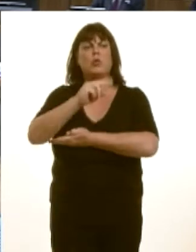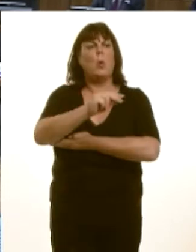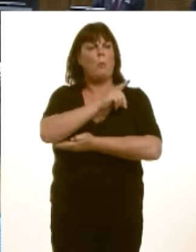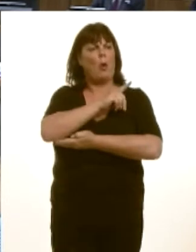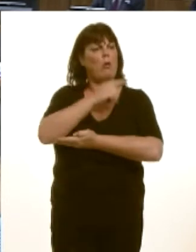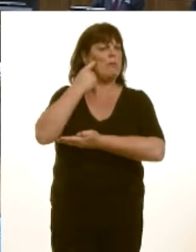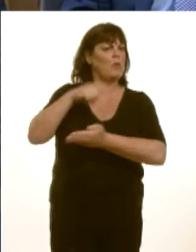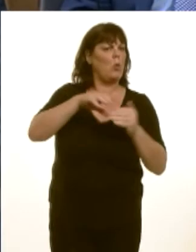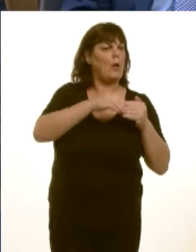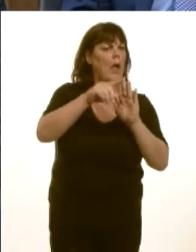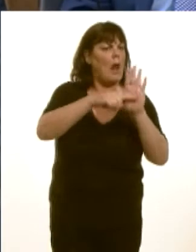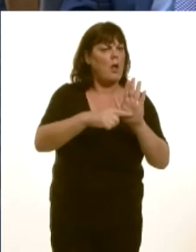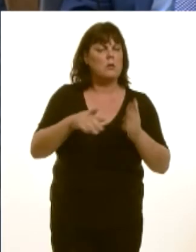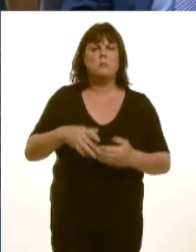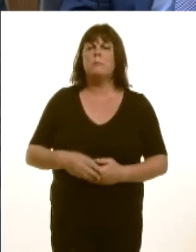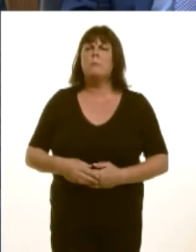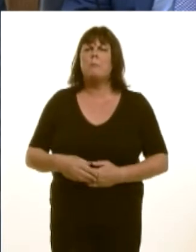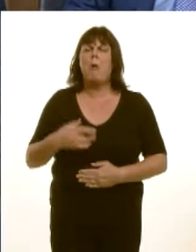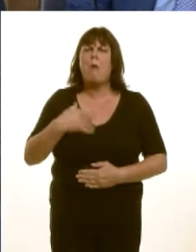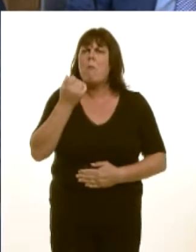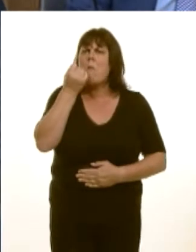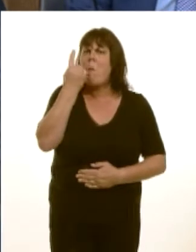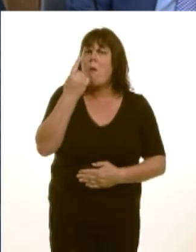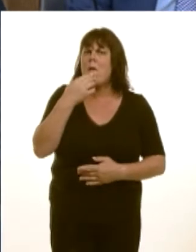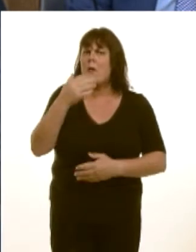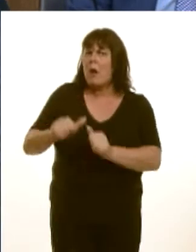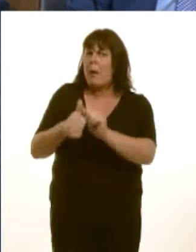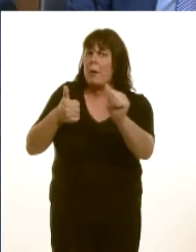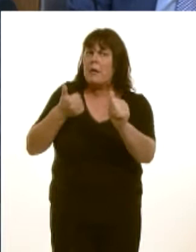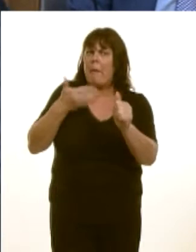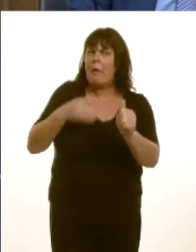However, if the Member has any evidence of that, we will, of course, be pleased to consider it.